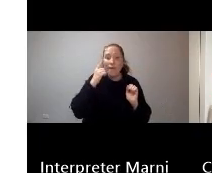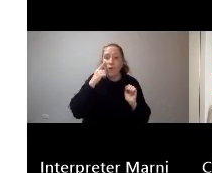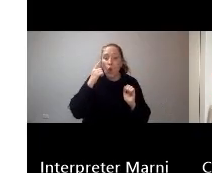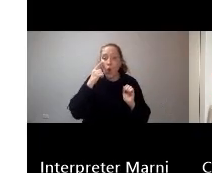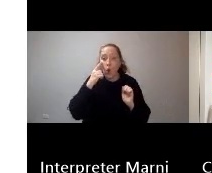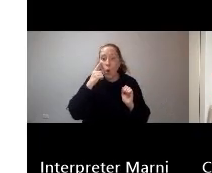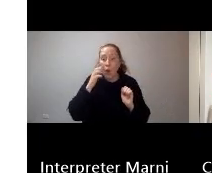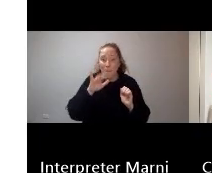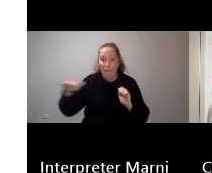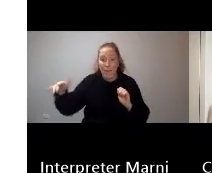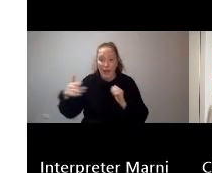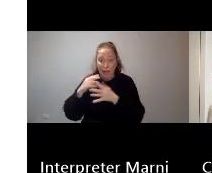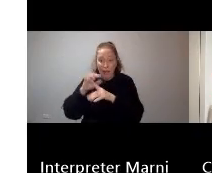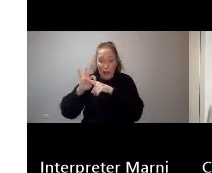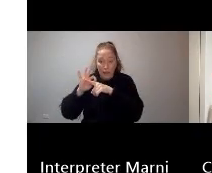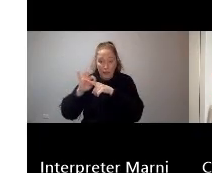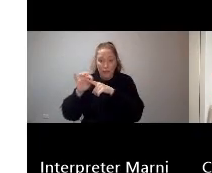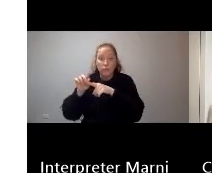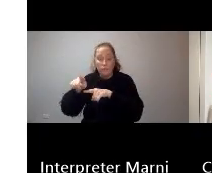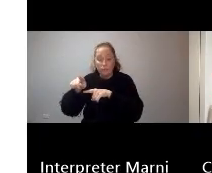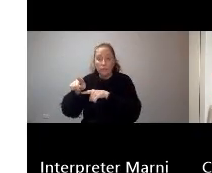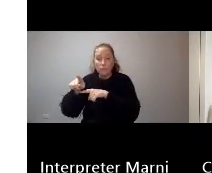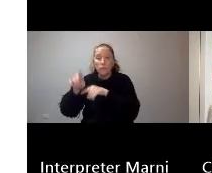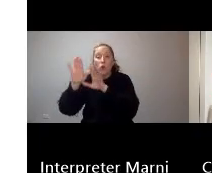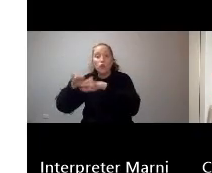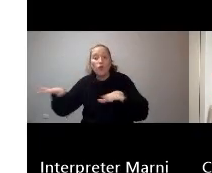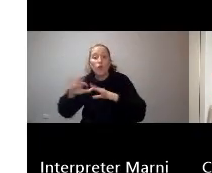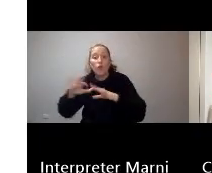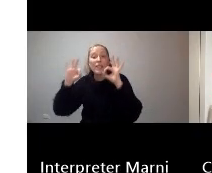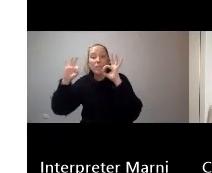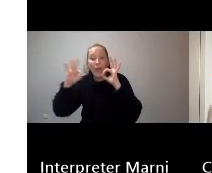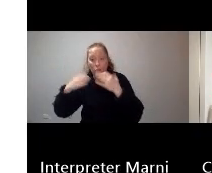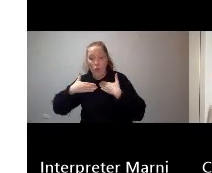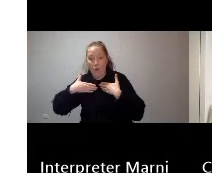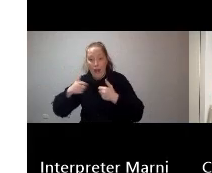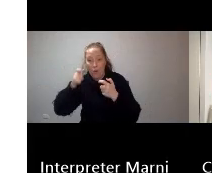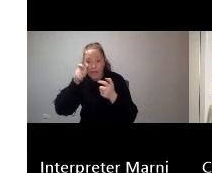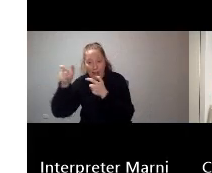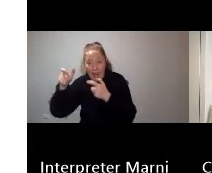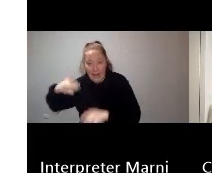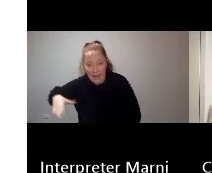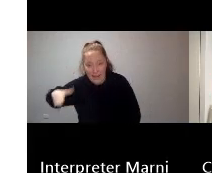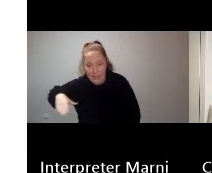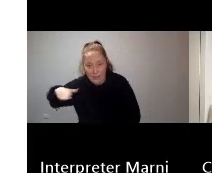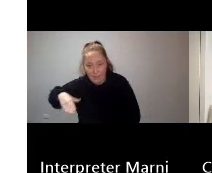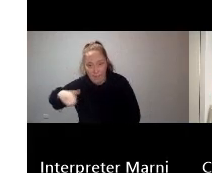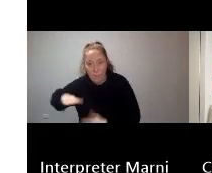you can see the children with special healthcare needs. So in the AEDC, we say, "Hey, is there something going on for these kids?"